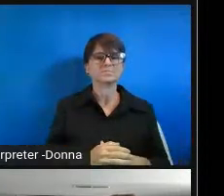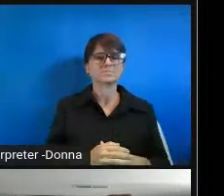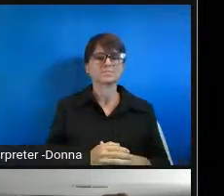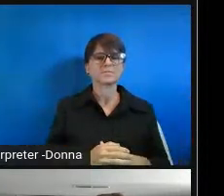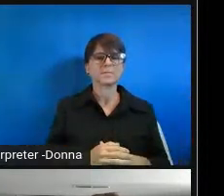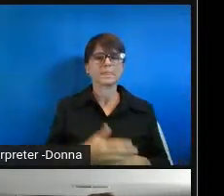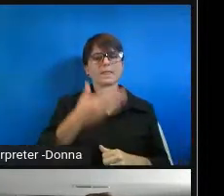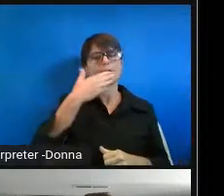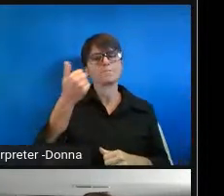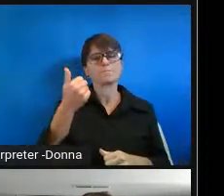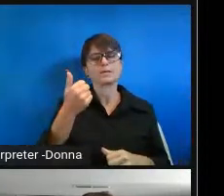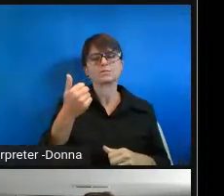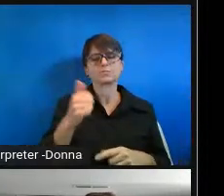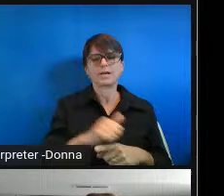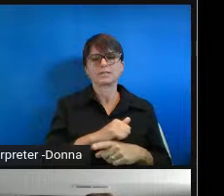document flow .